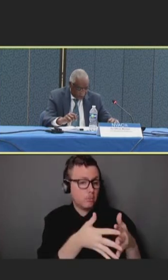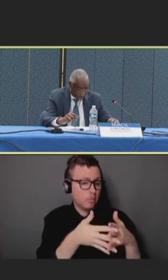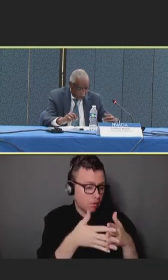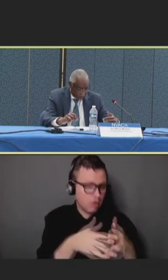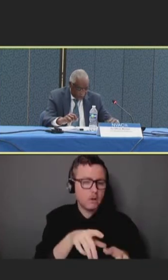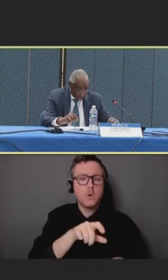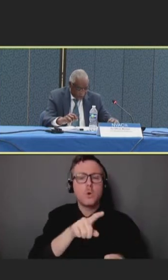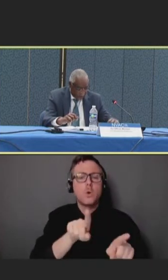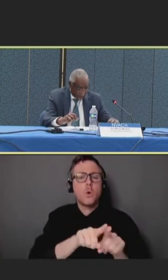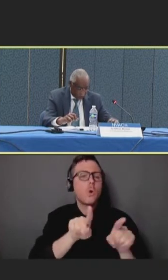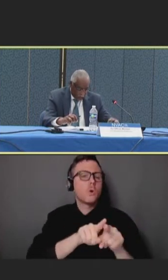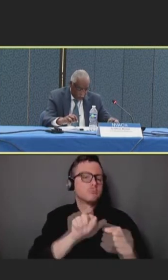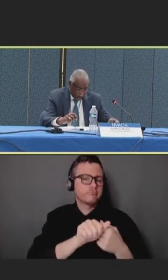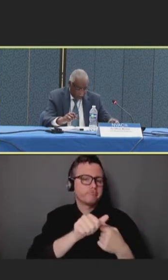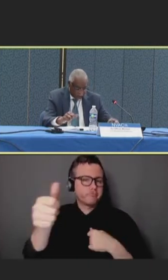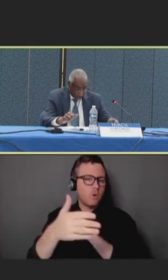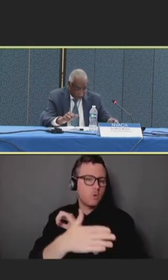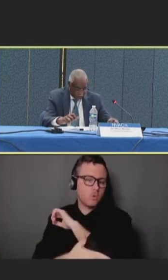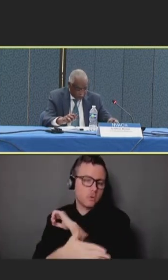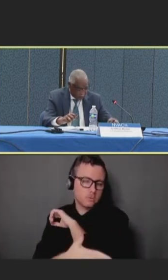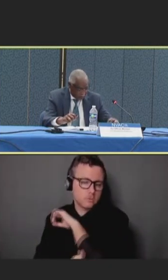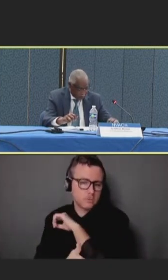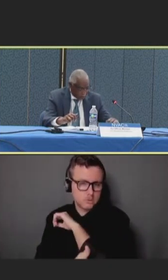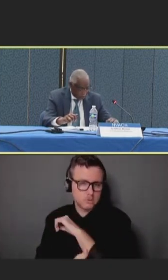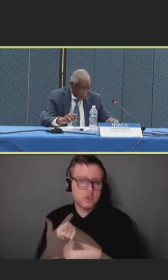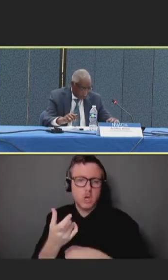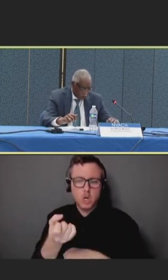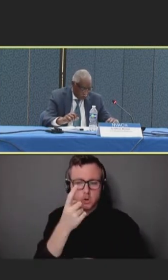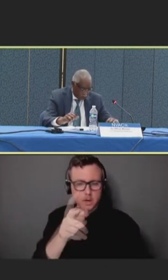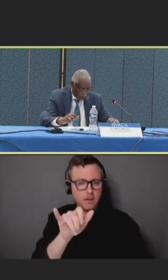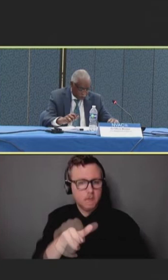Influenza vaccine is a requirement for service members and healthcare workers